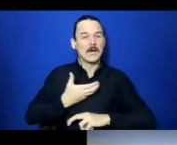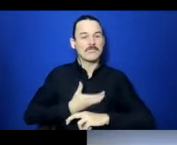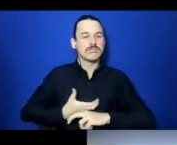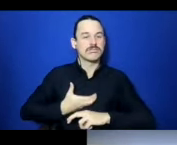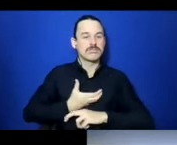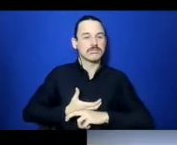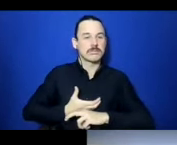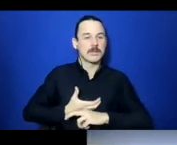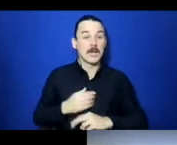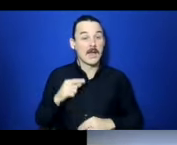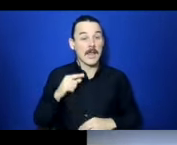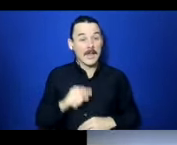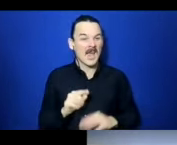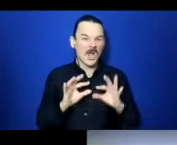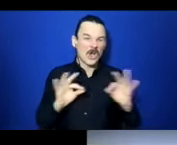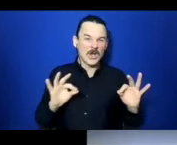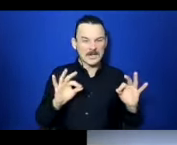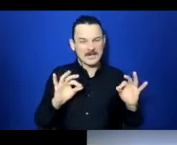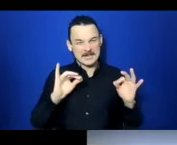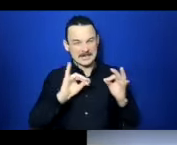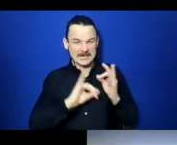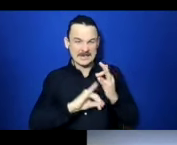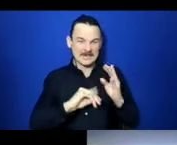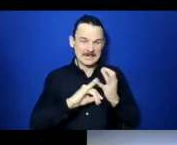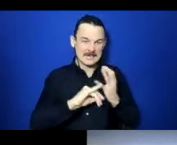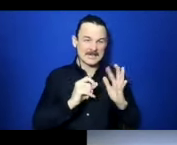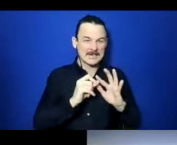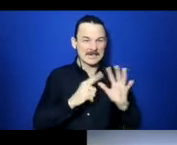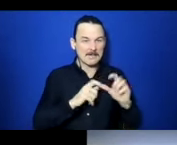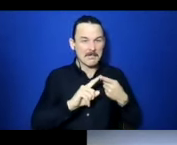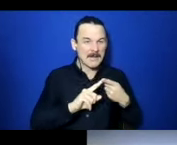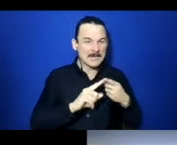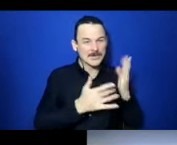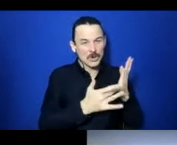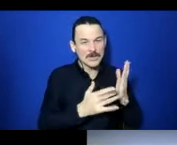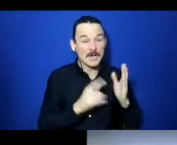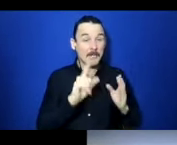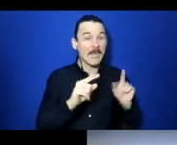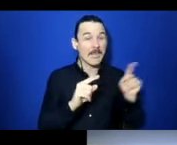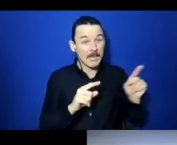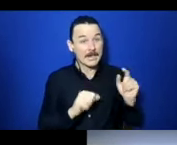now is more mainstream. It's now on a mattress.